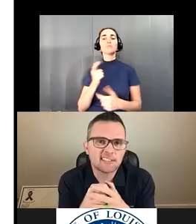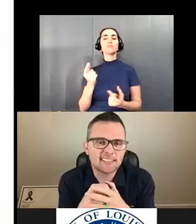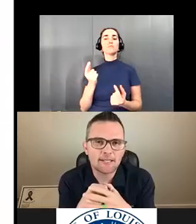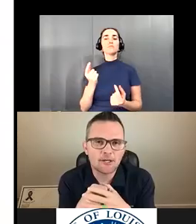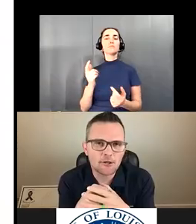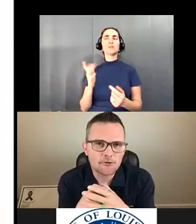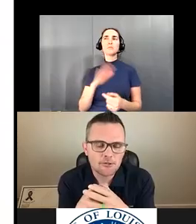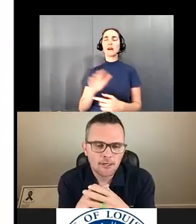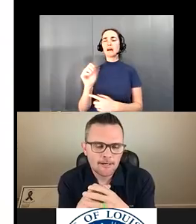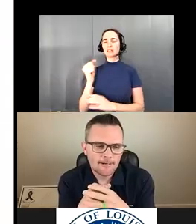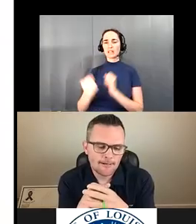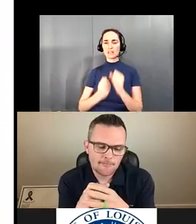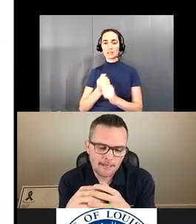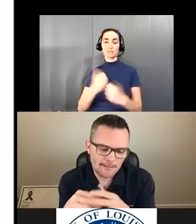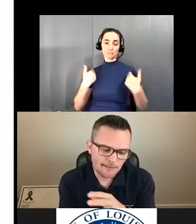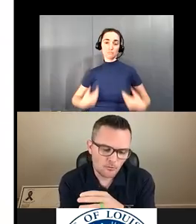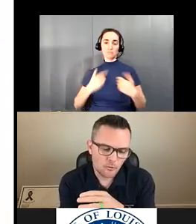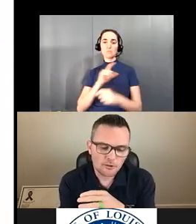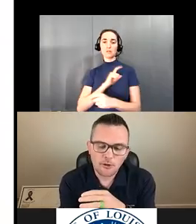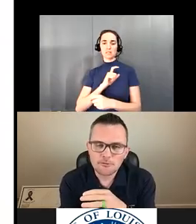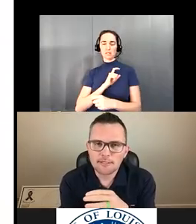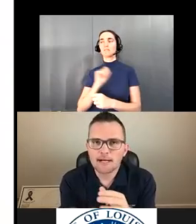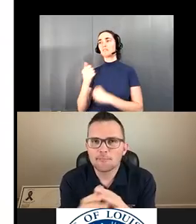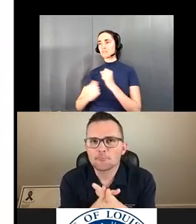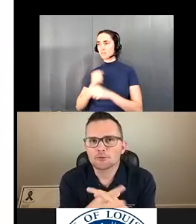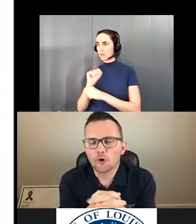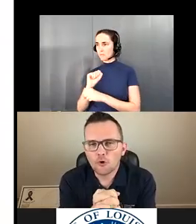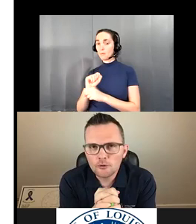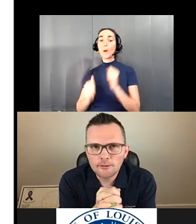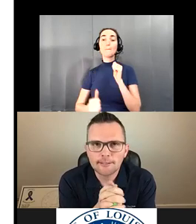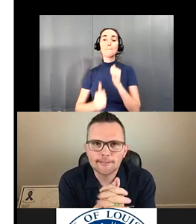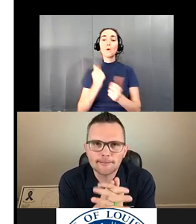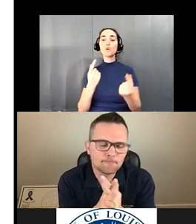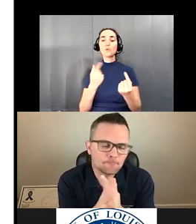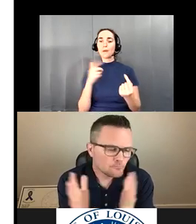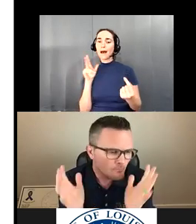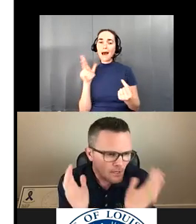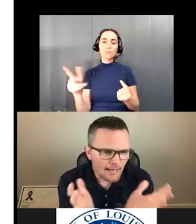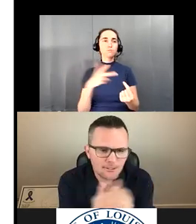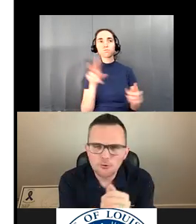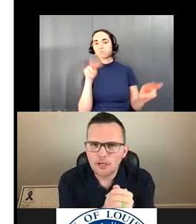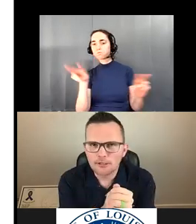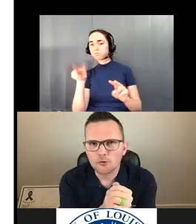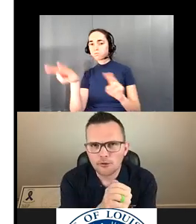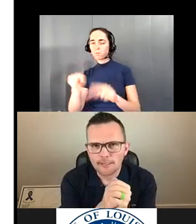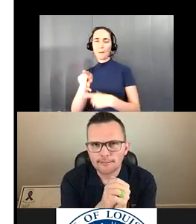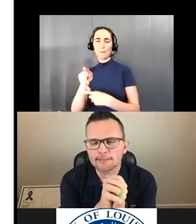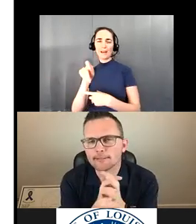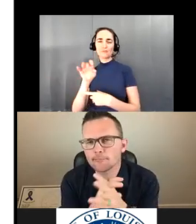10 years, and work most of my time and patrol 15:33:13 got to do a lot of cool things in